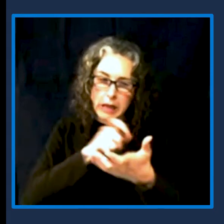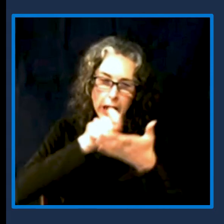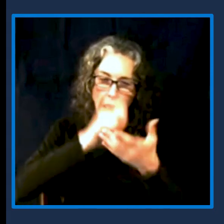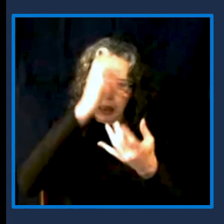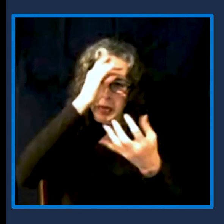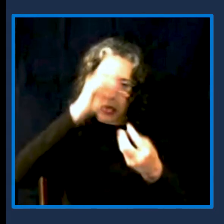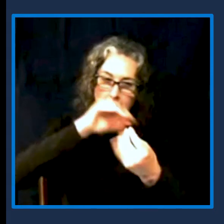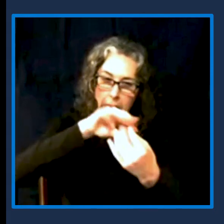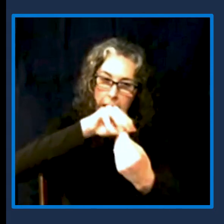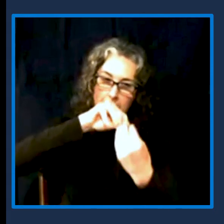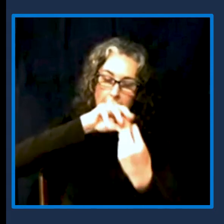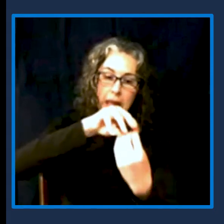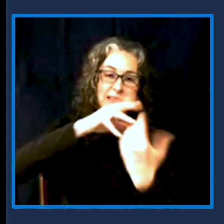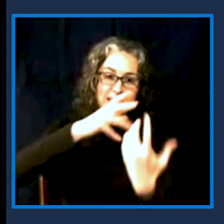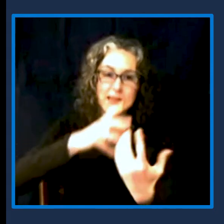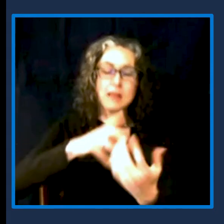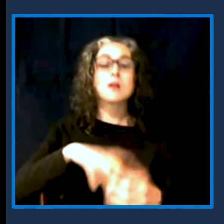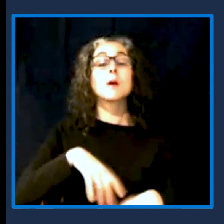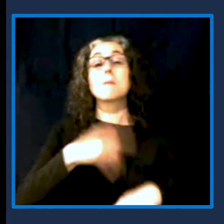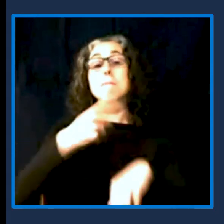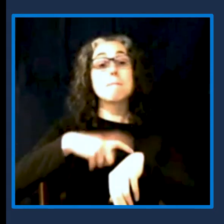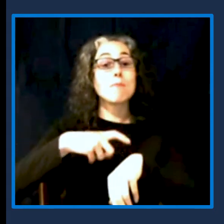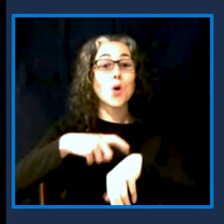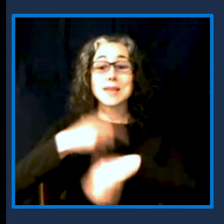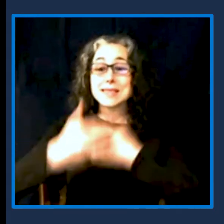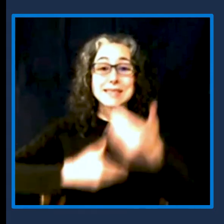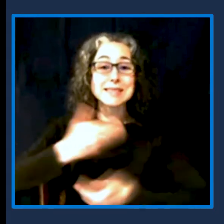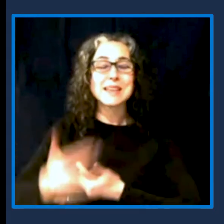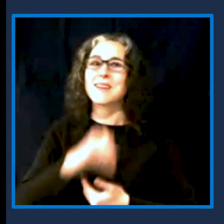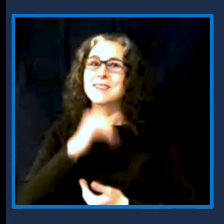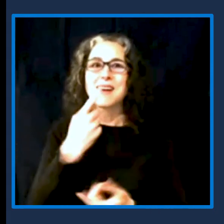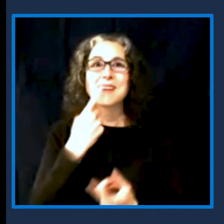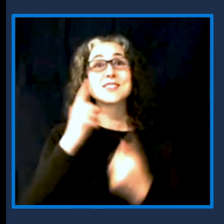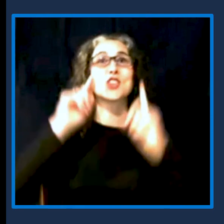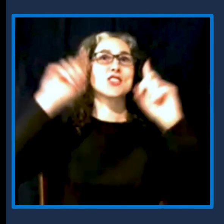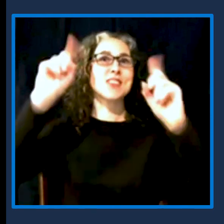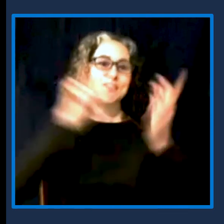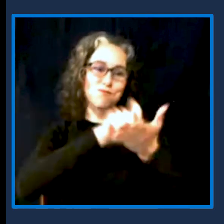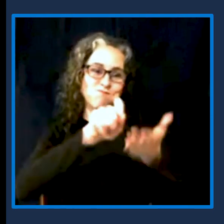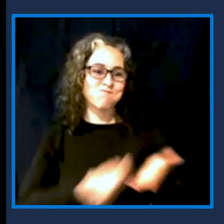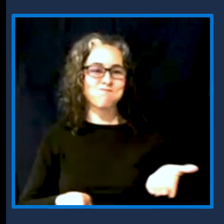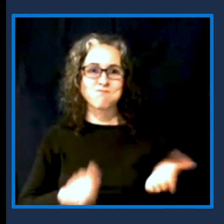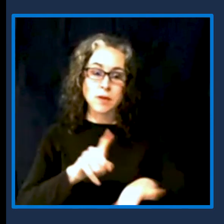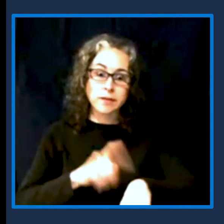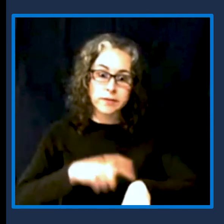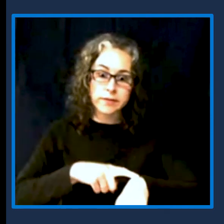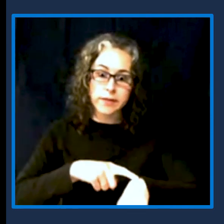as more time goes on it doesn't result in a better outcome as you'll see and so what we want to do